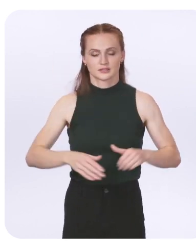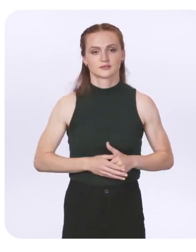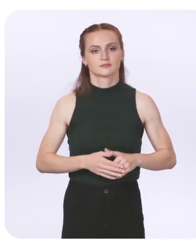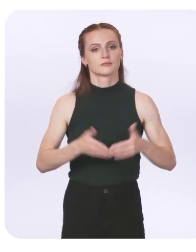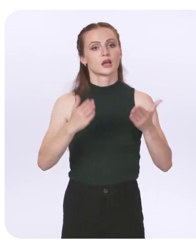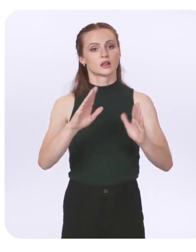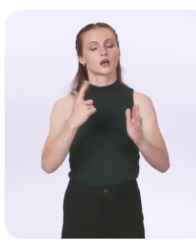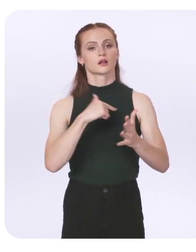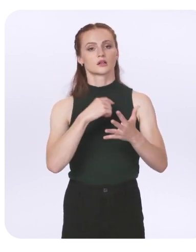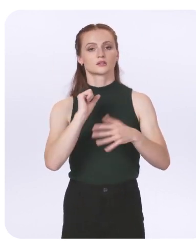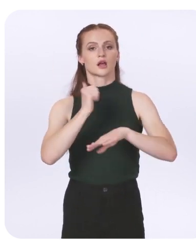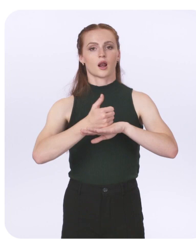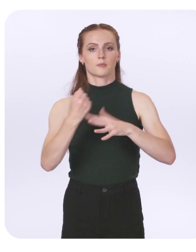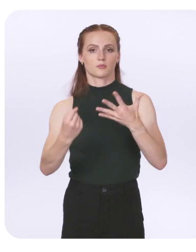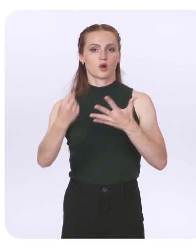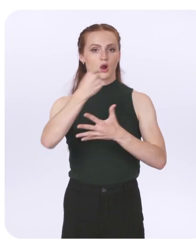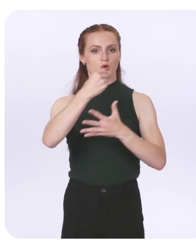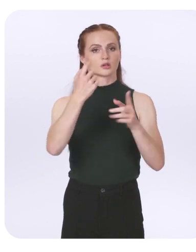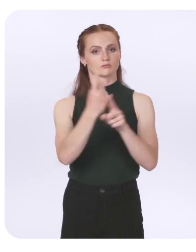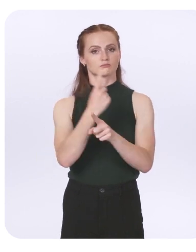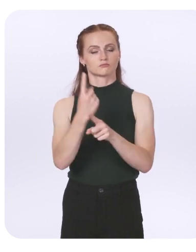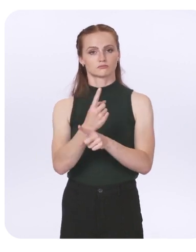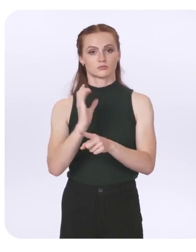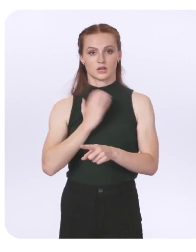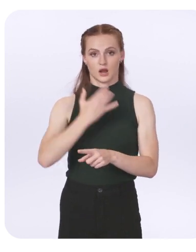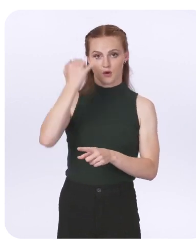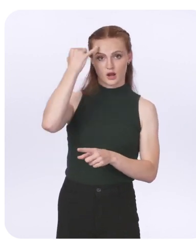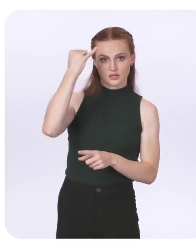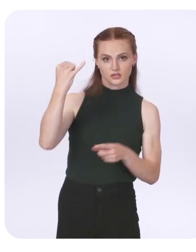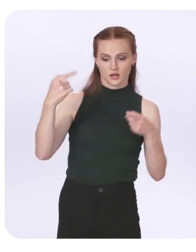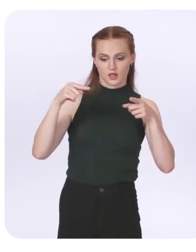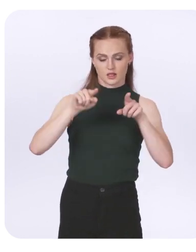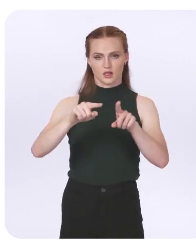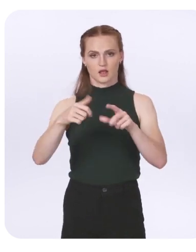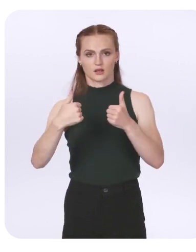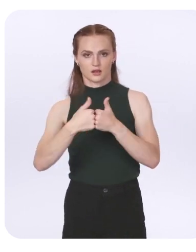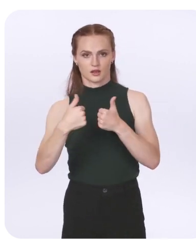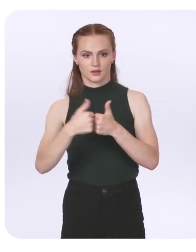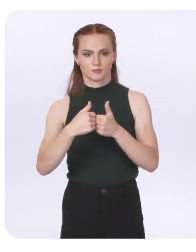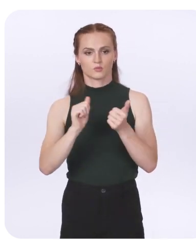and align our own ideas with the game... For the game, with community expectations.